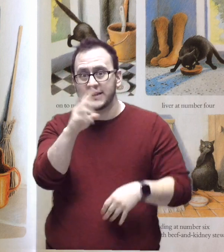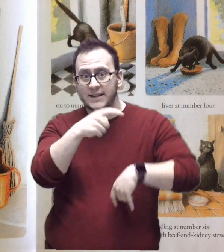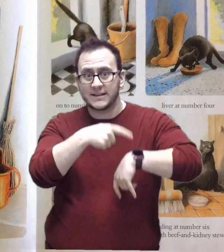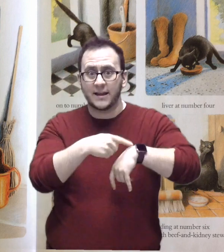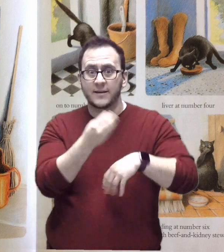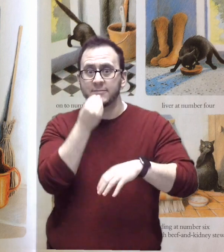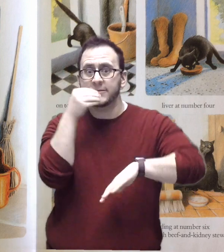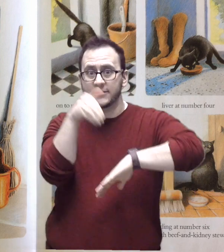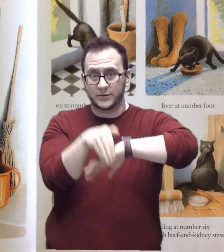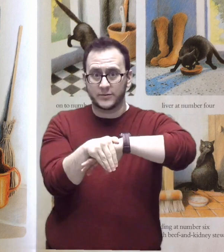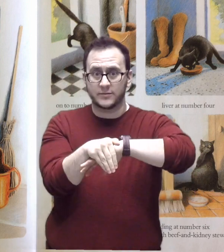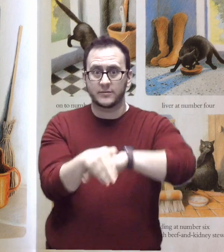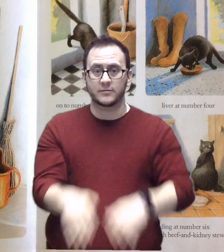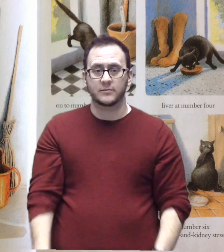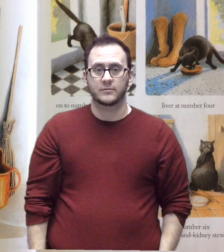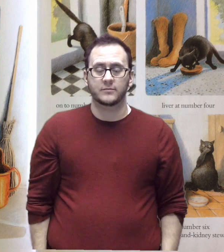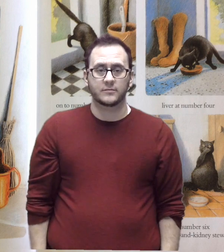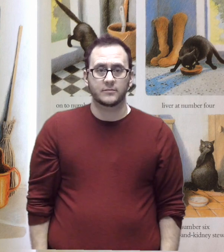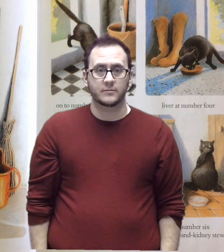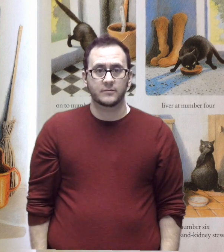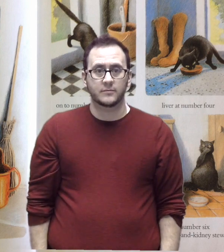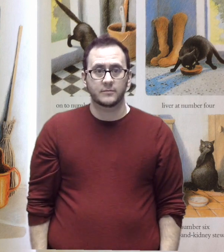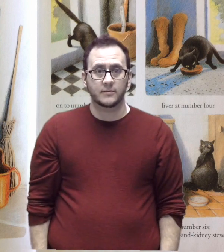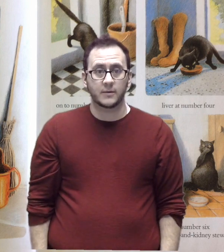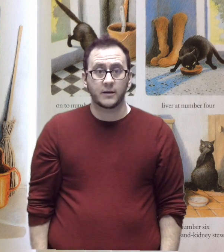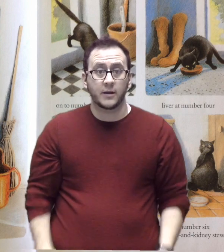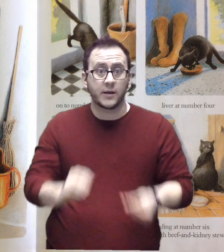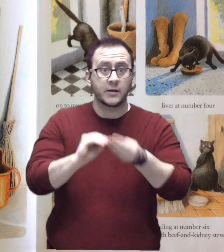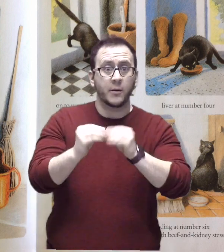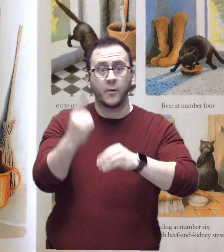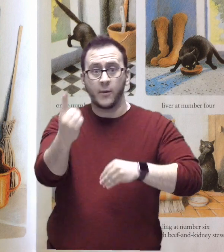Each night he would slip out of number one, where he might have had chicken, into number